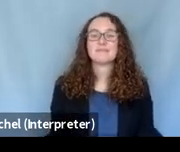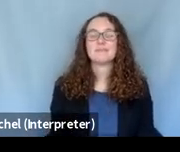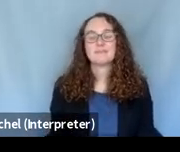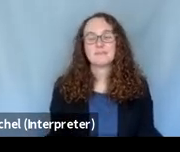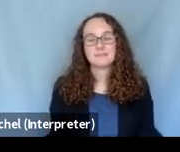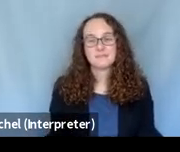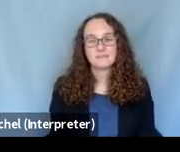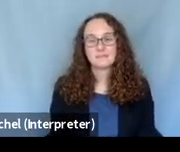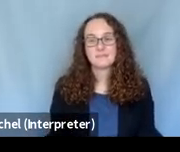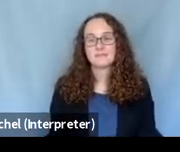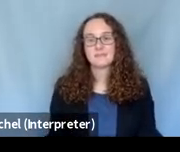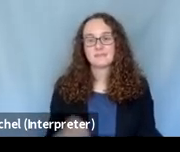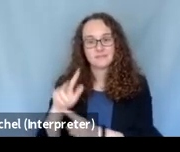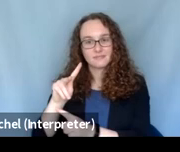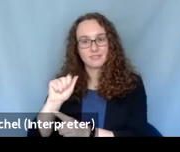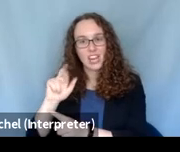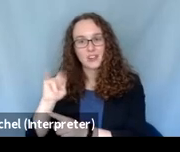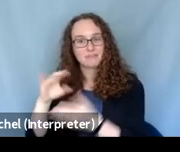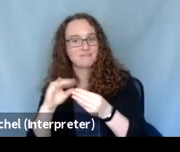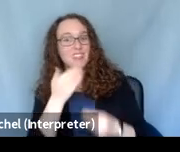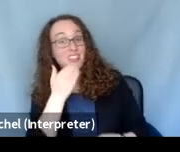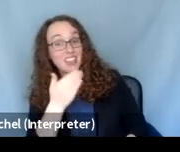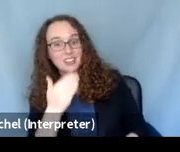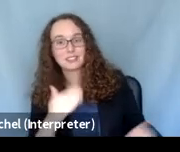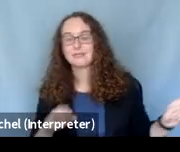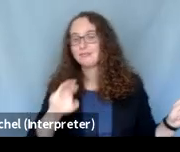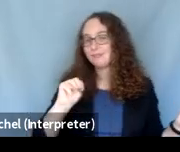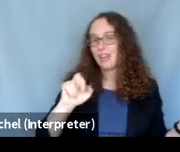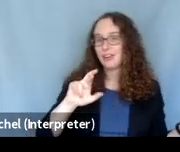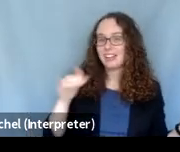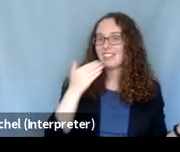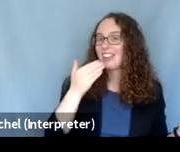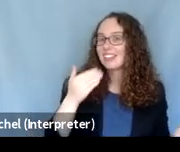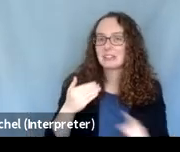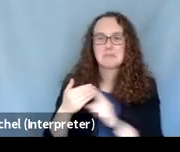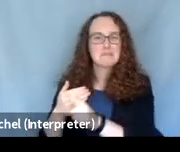Thank you... yeah thank you... Go Rams!